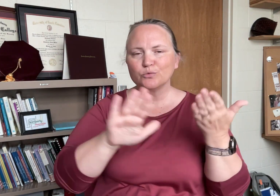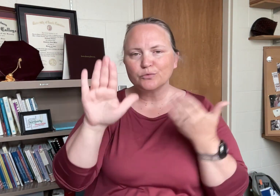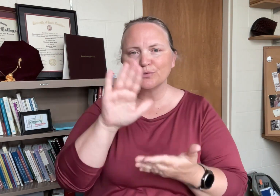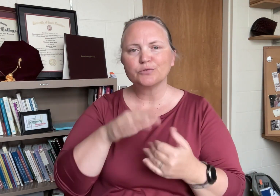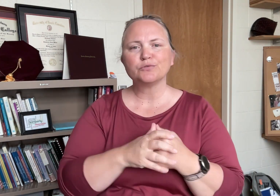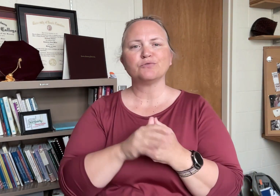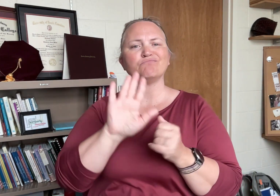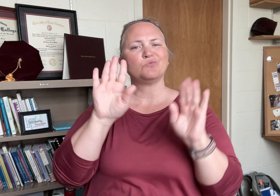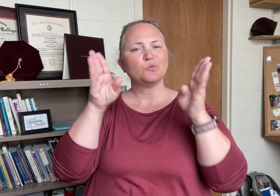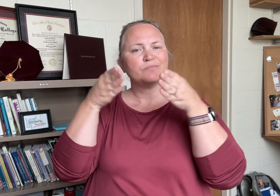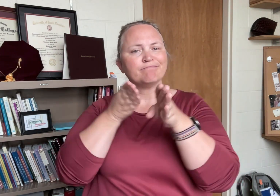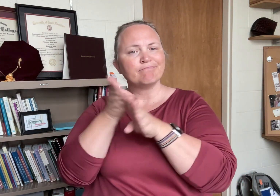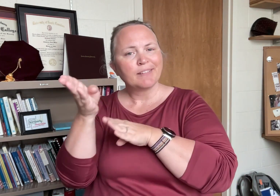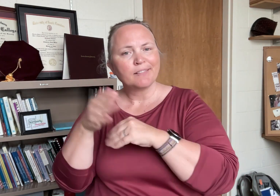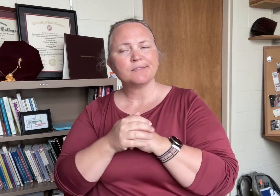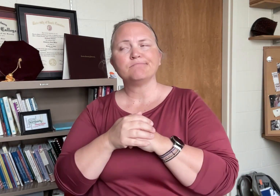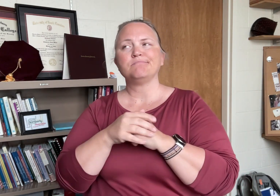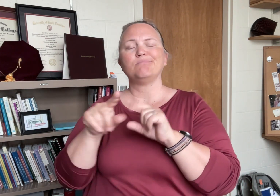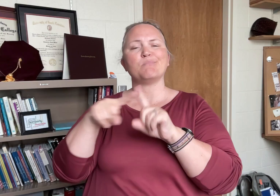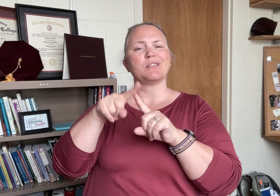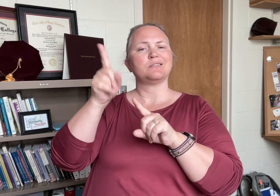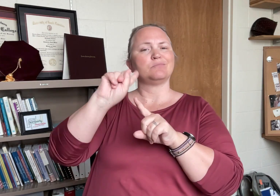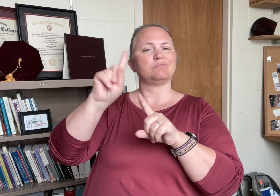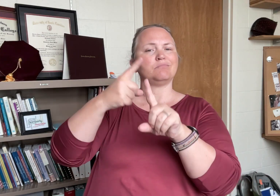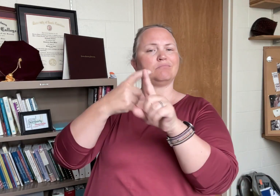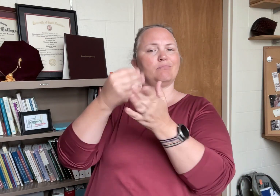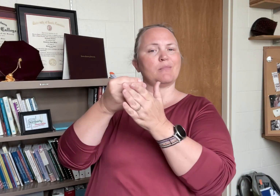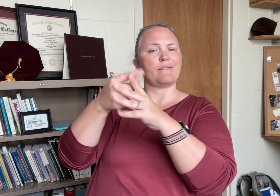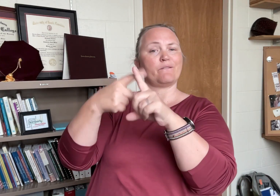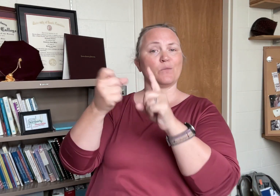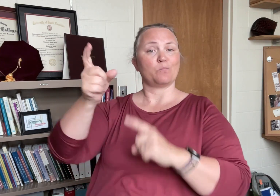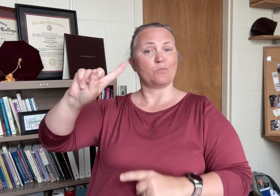by the field, by the grantor, the place the money is coming from.